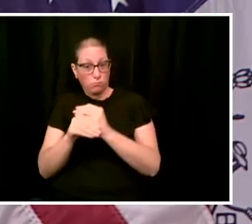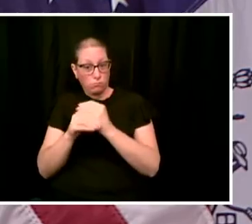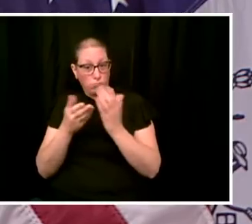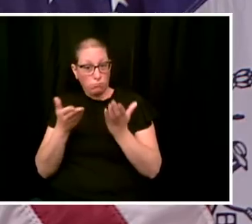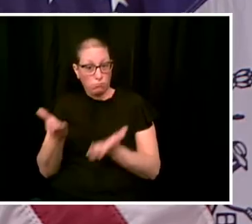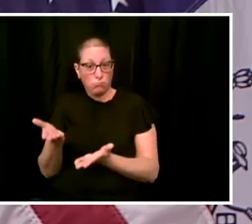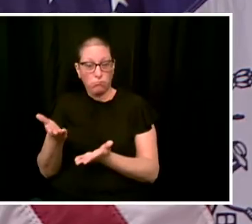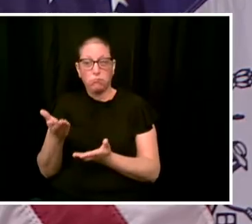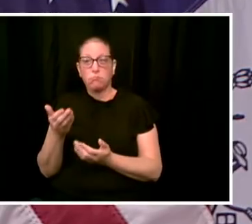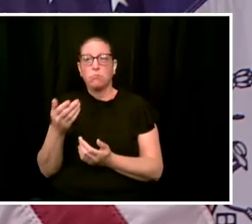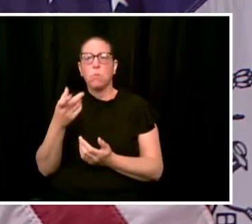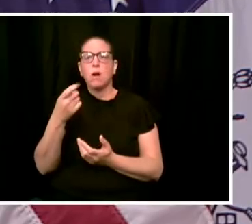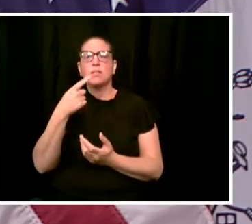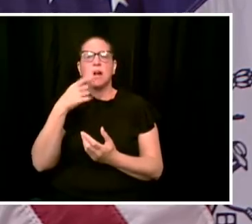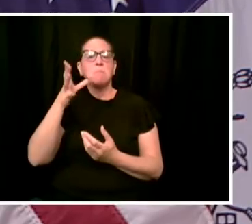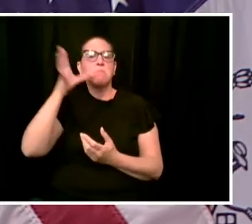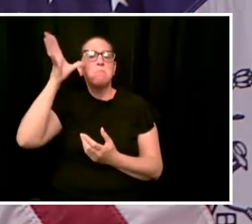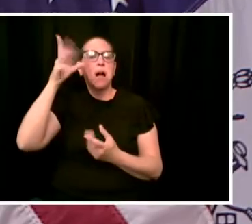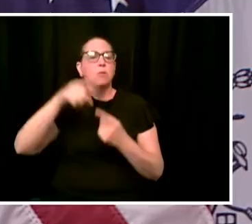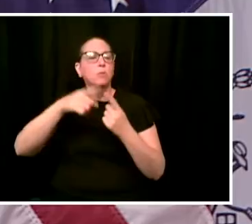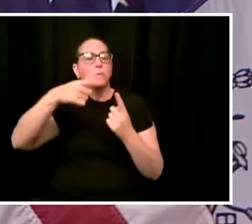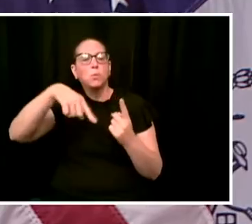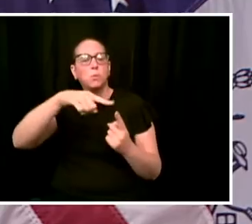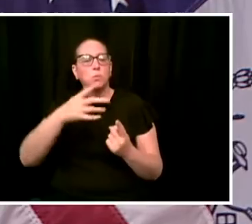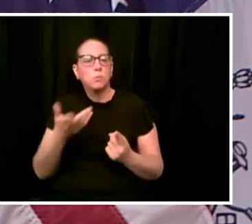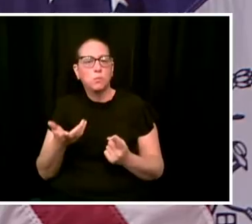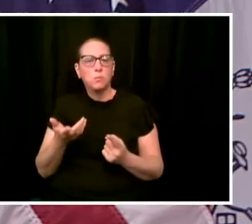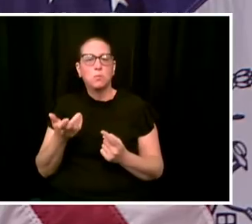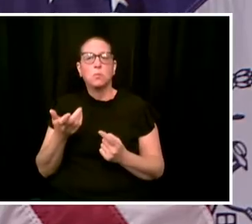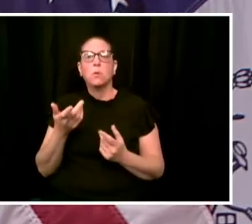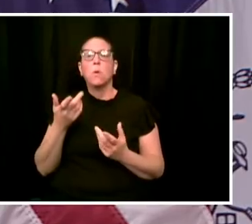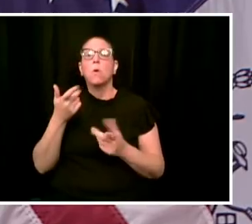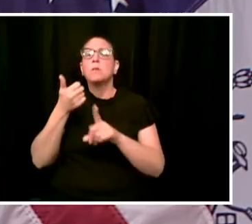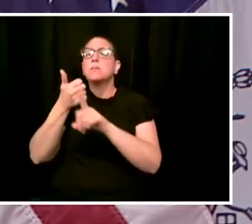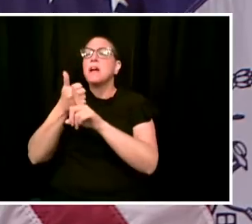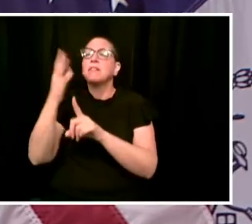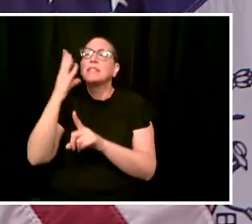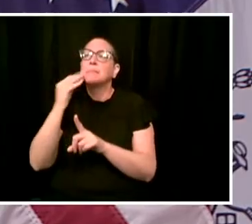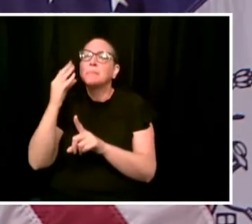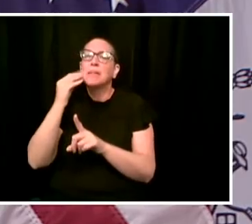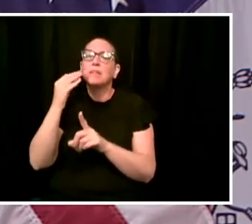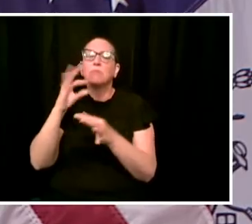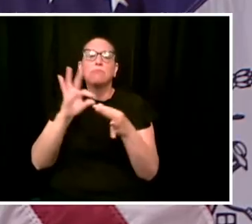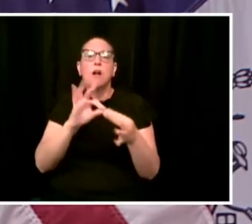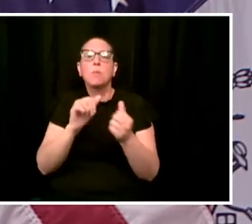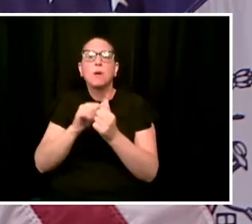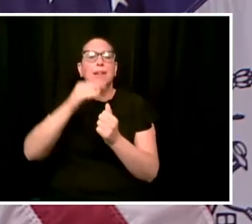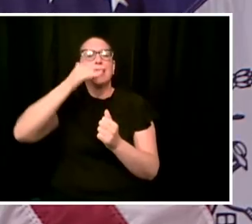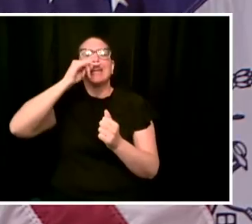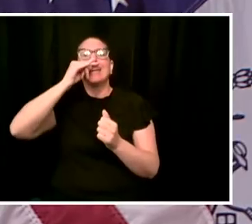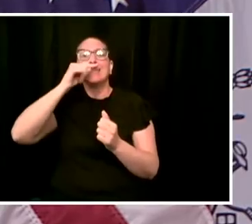CONNECTED. YOWAU NT TO AD TO THE WAY YOU TALK